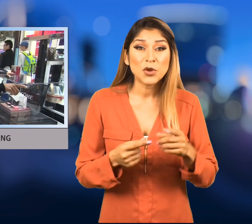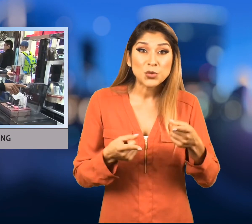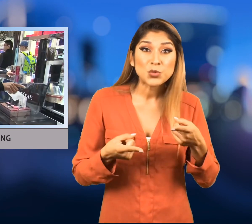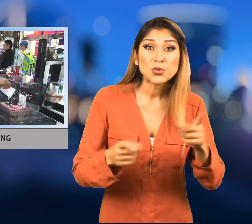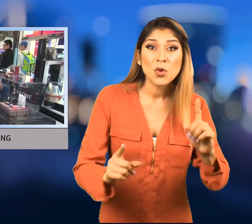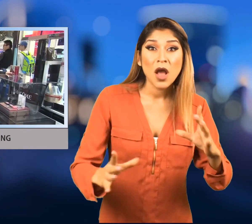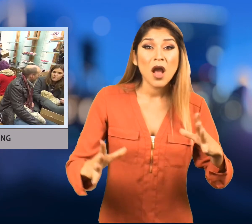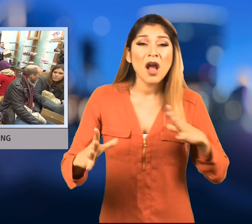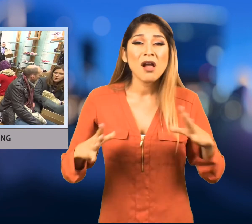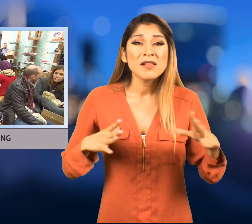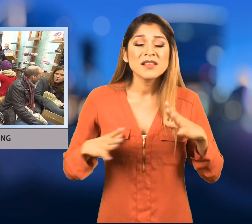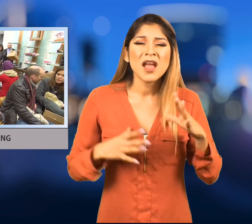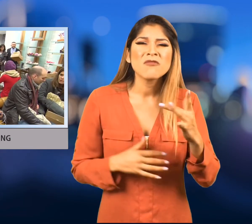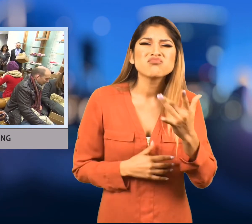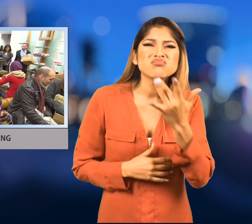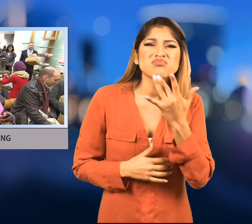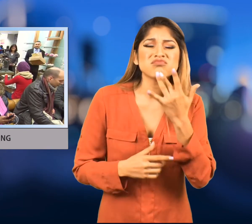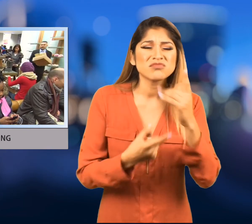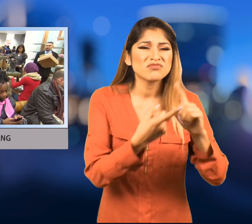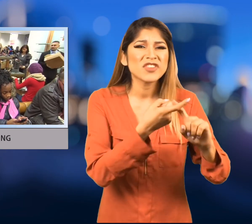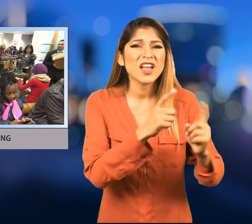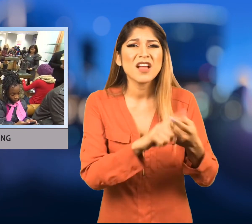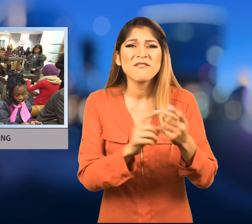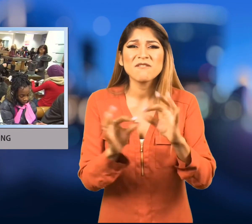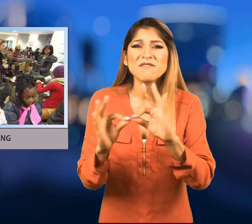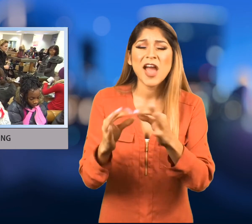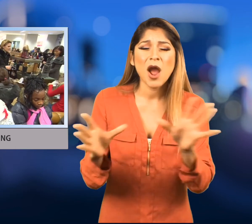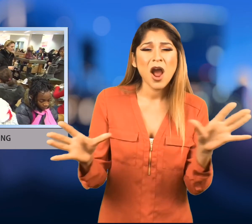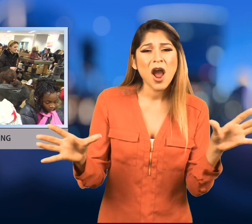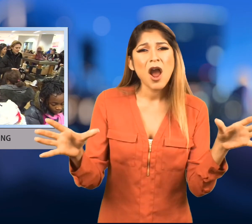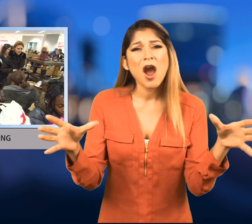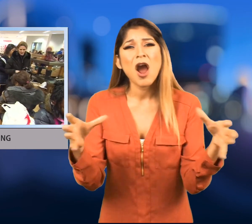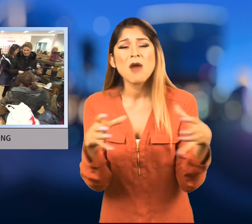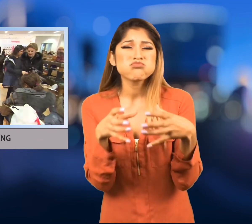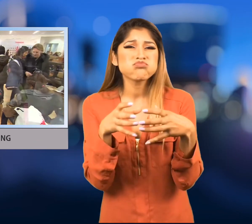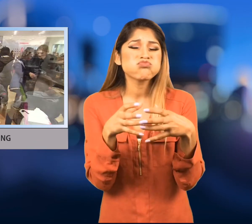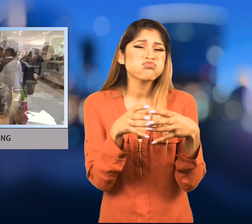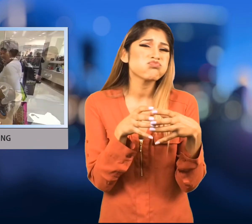rather just spend time with family and friends during the holidays.